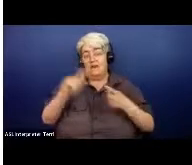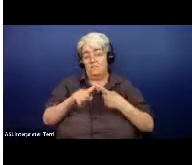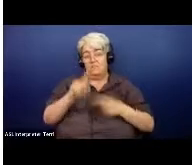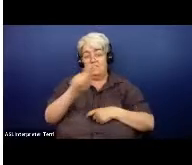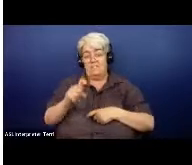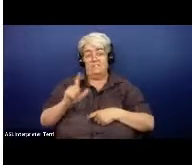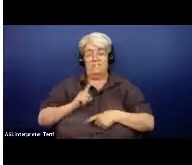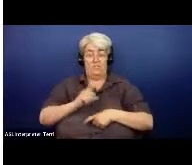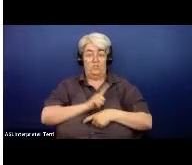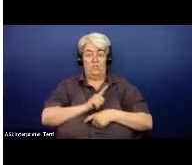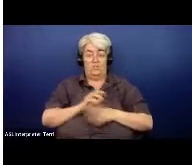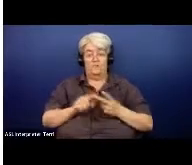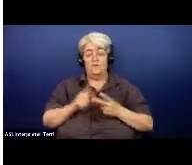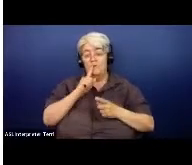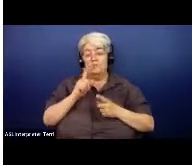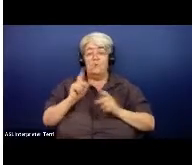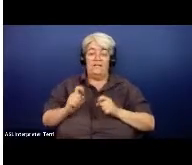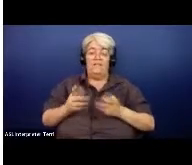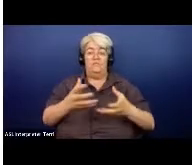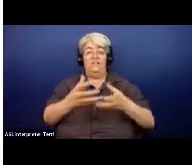to take it into our hands. The only